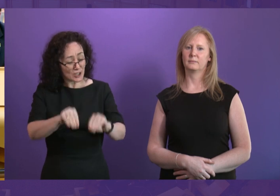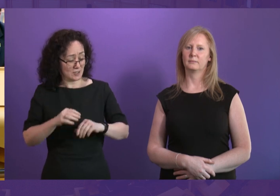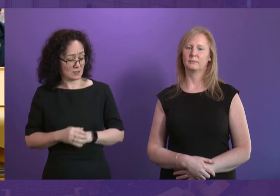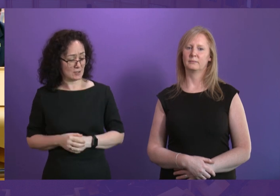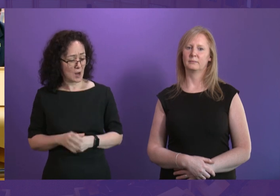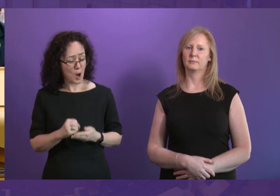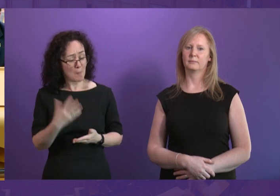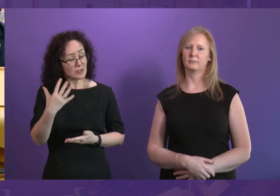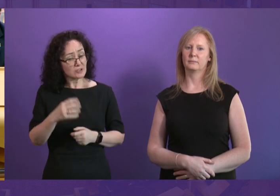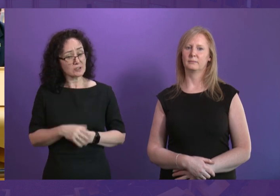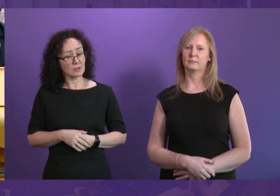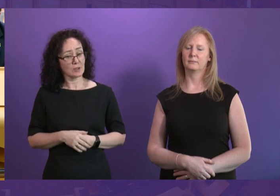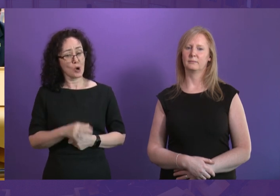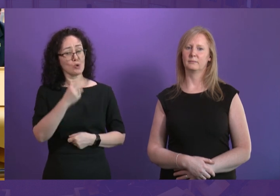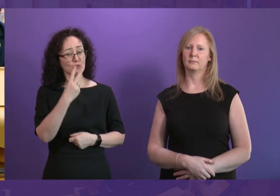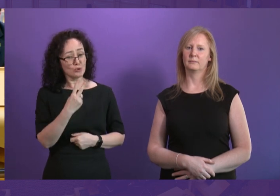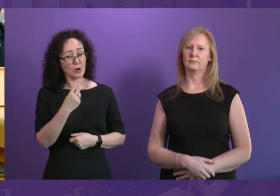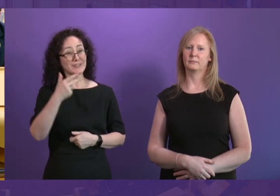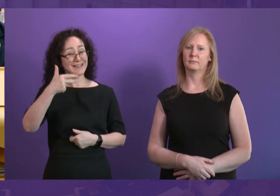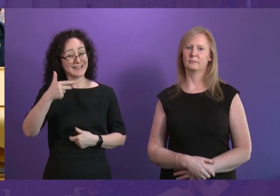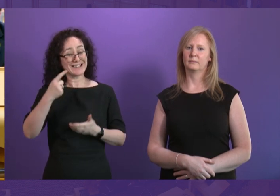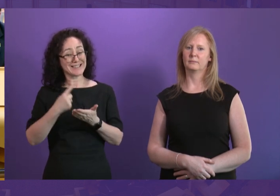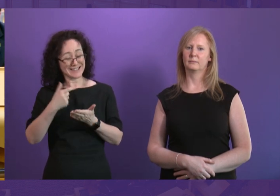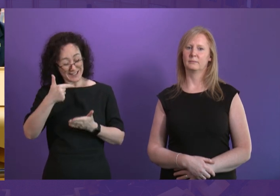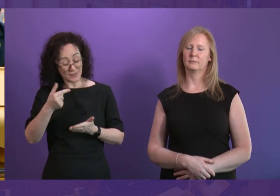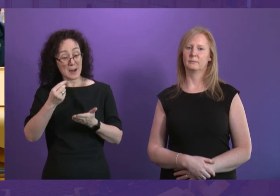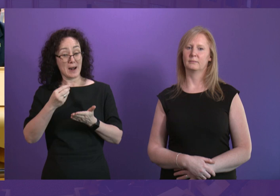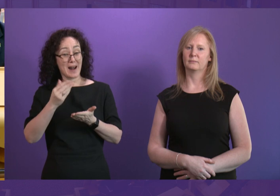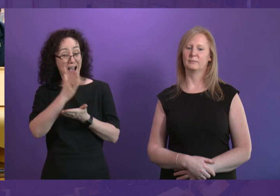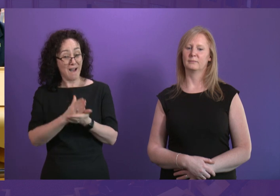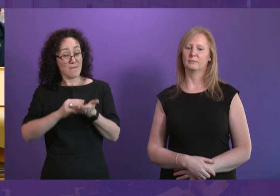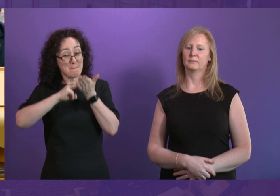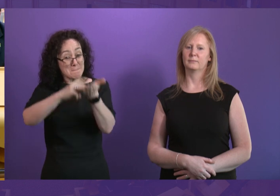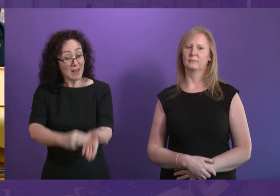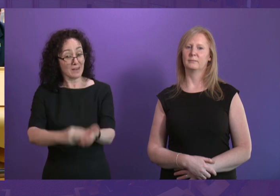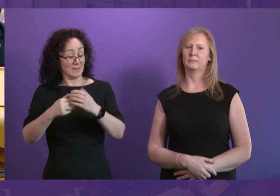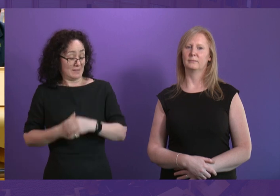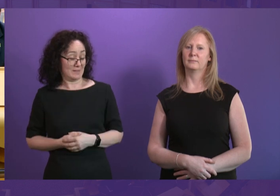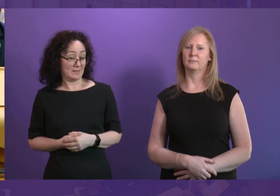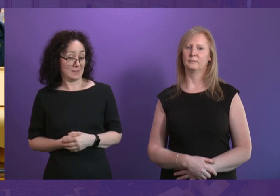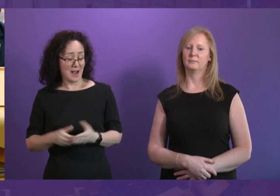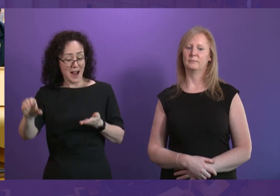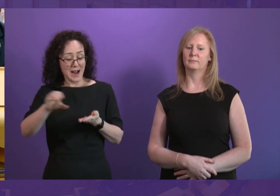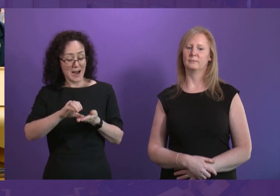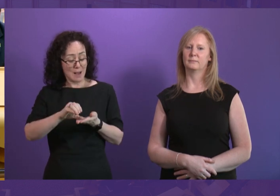million. There is an increase in capital spending of £207.6 million and greater flexibility to raise revenue.